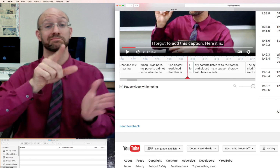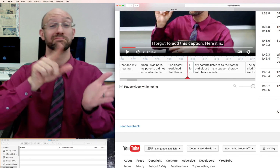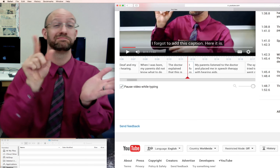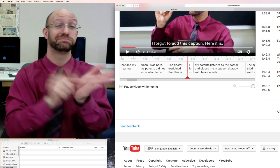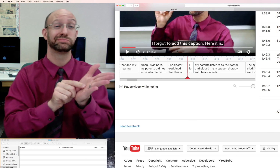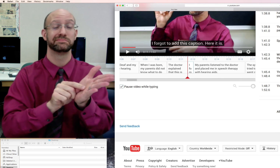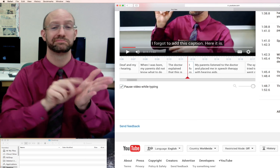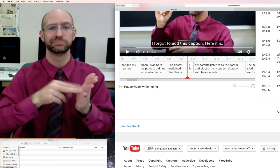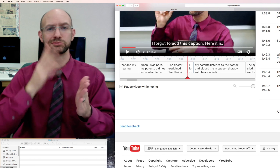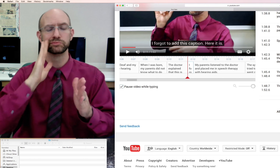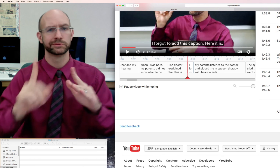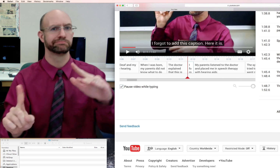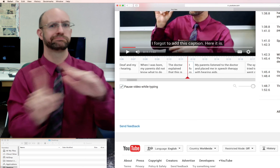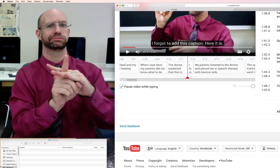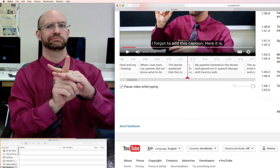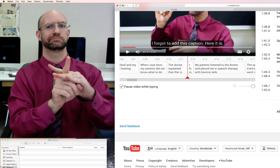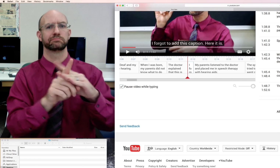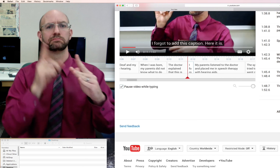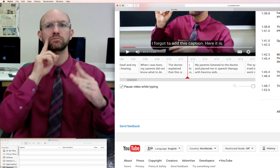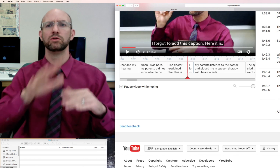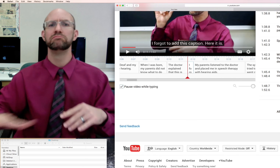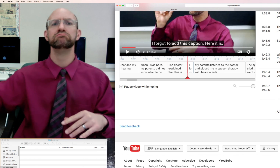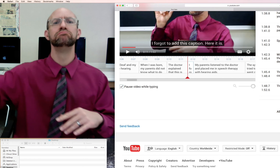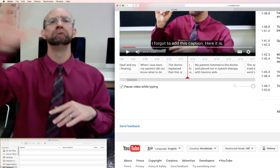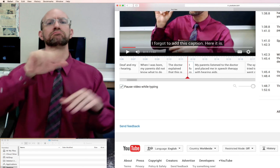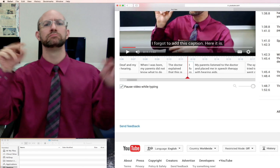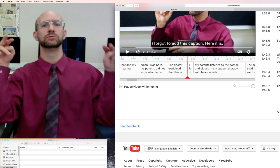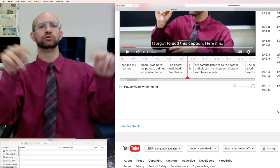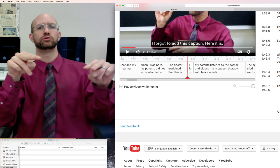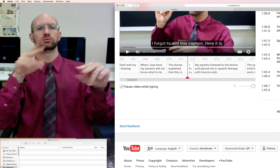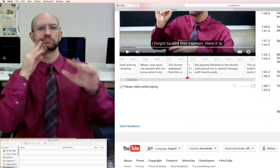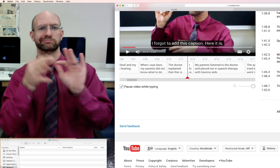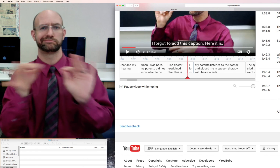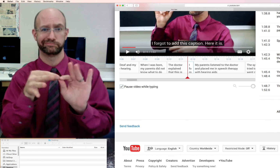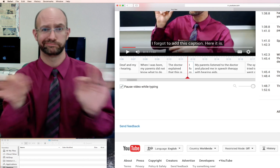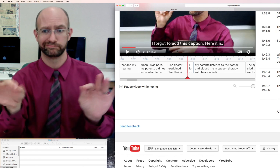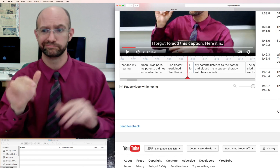When you click on "publish", that means it will show up on the video and become visible for everyone.